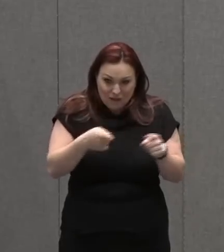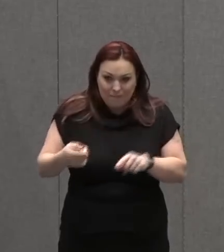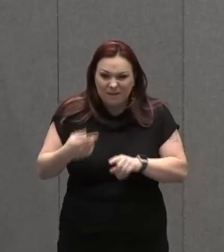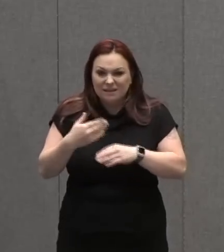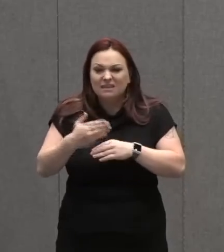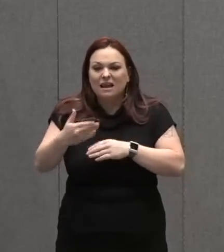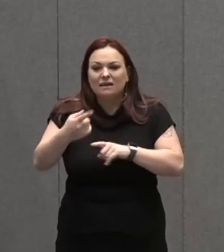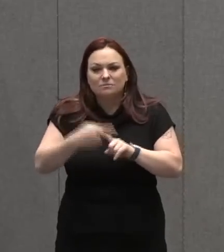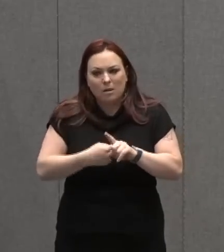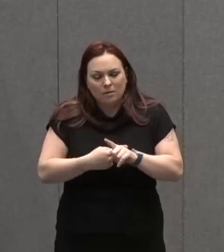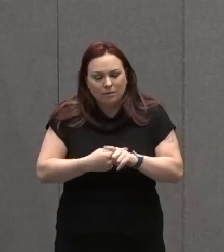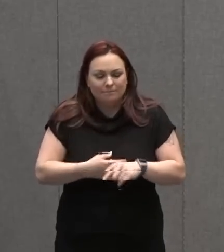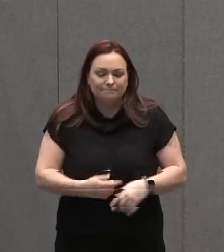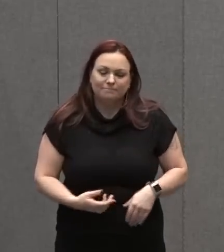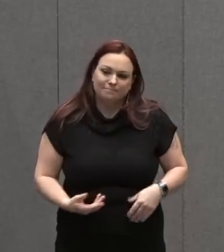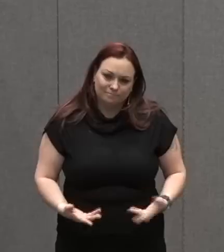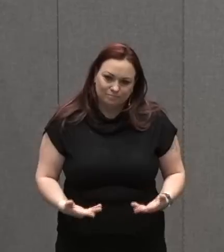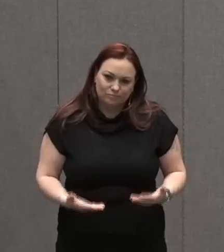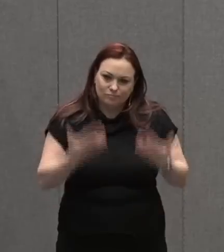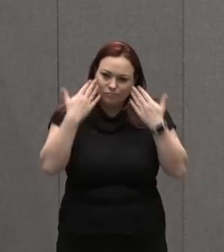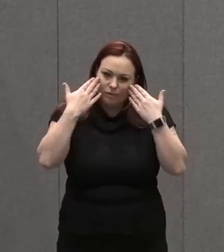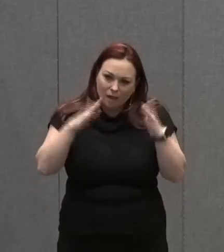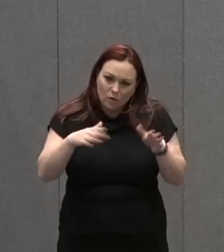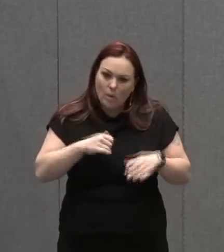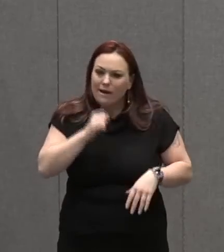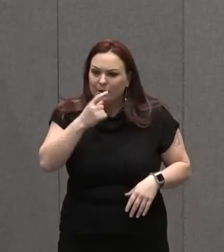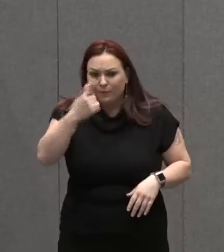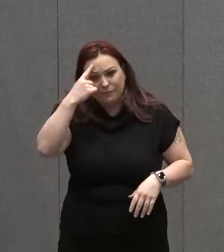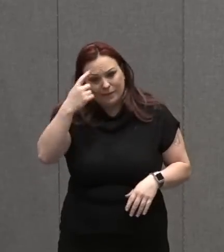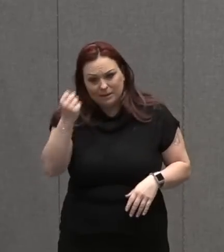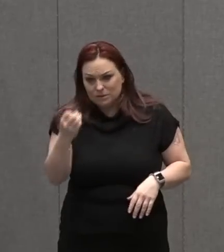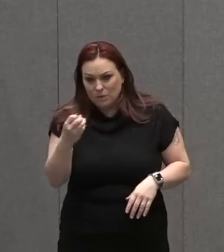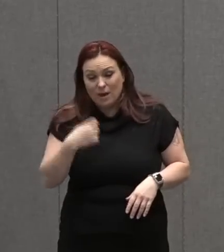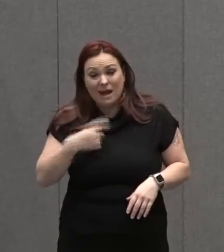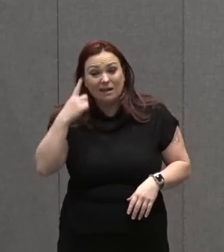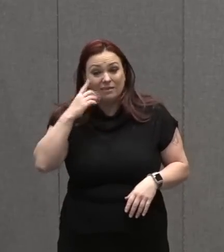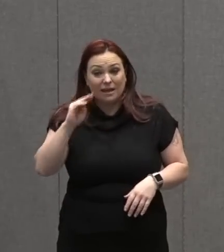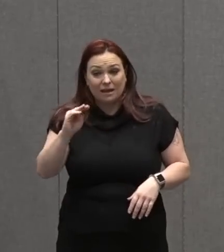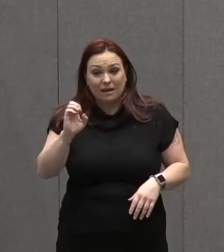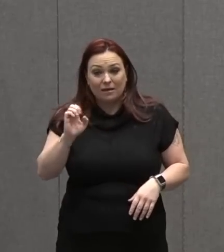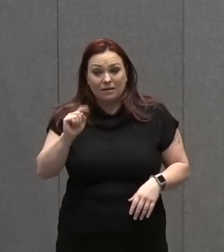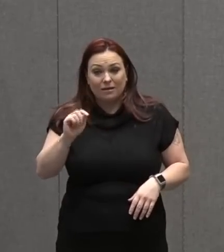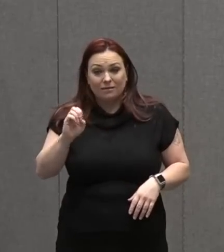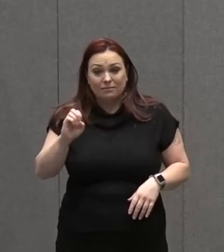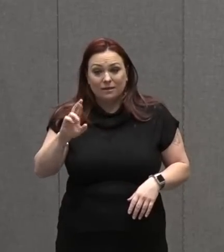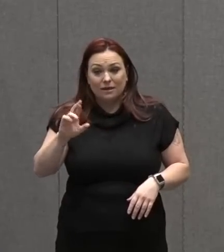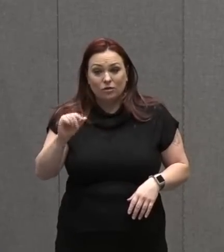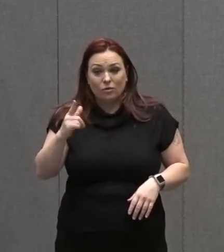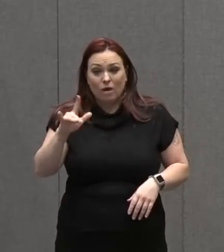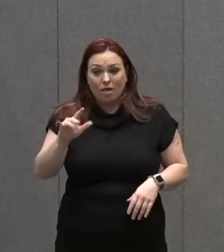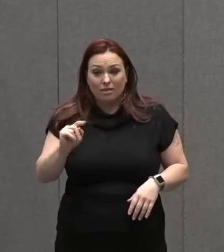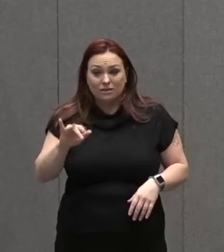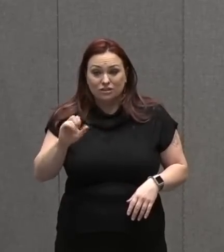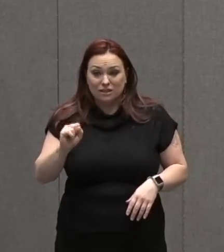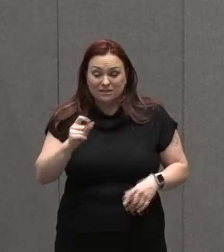I don't think I do. I think meteorologists look at years and years of data to make very good predictions